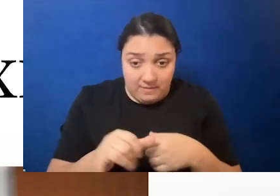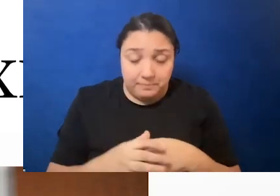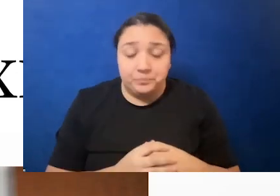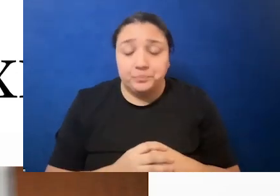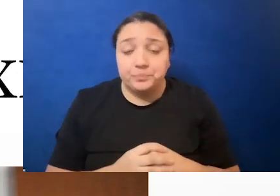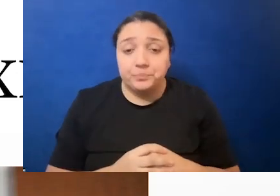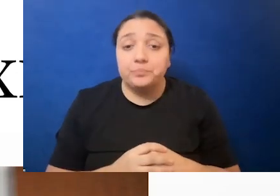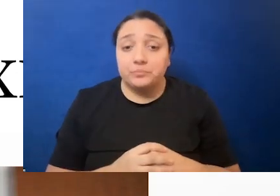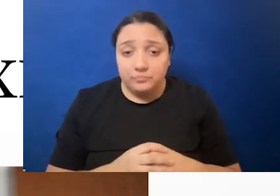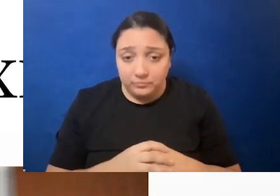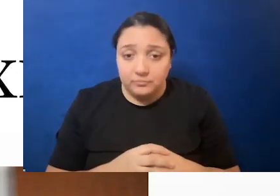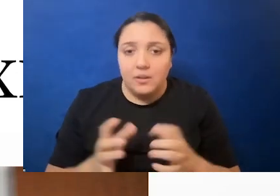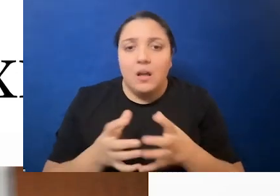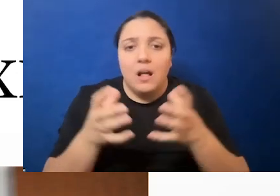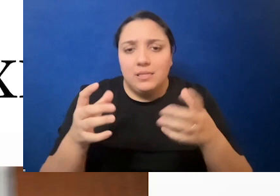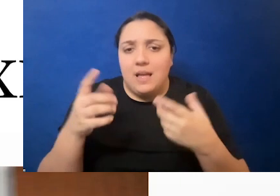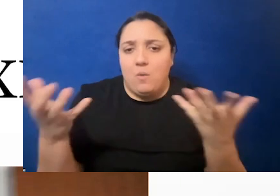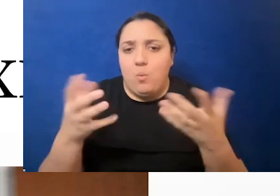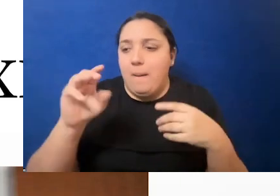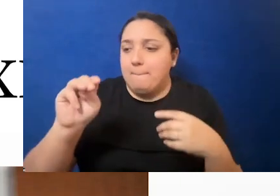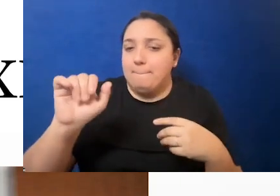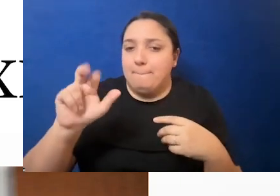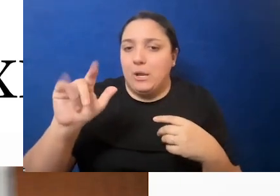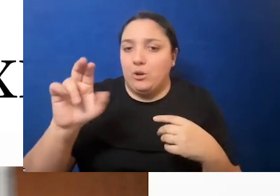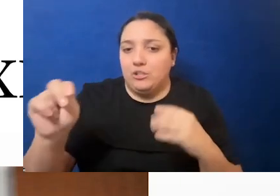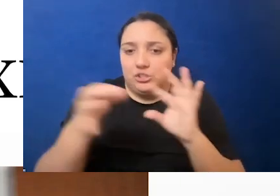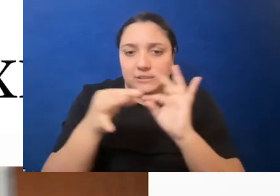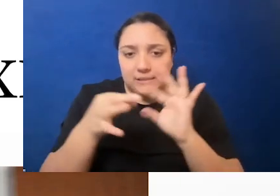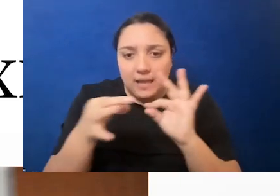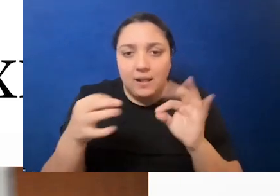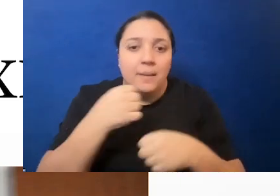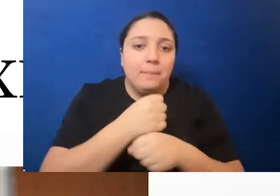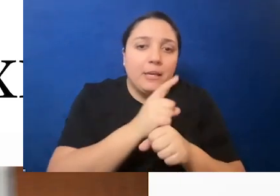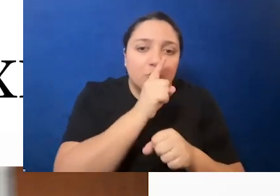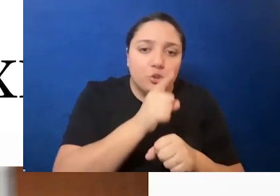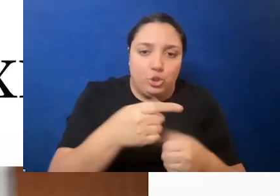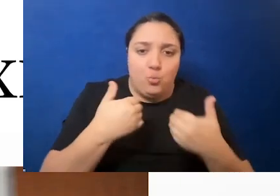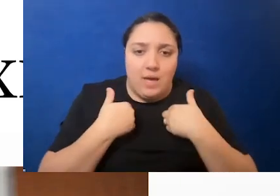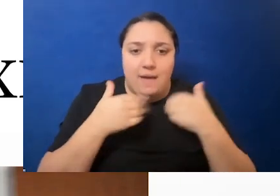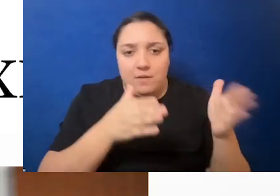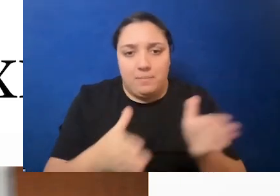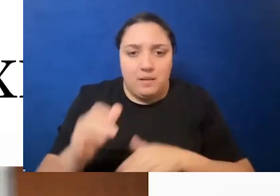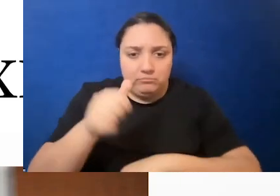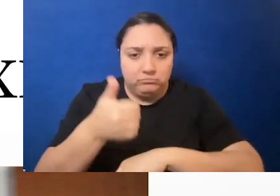OF WHAT MARION WAS SAYING ABOUT MAKING SURE YOU HAVE A PLAN IN PLACE, LEARNING SCHOOL POLICIES